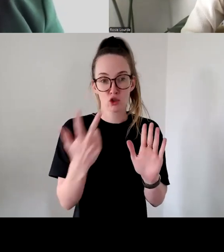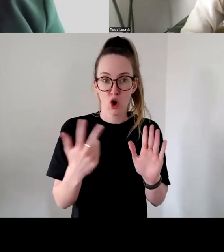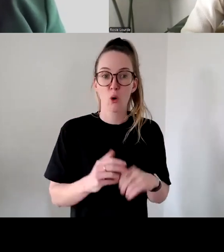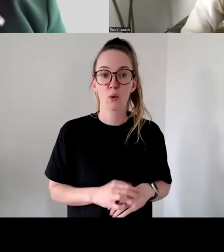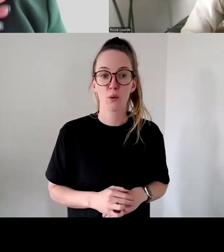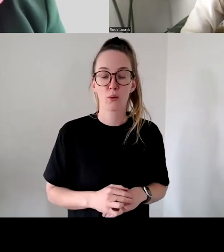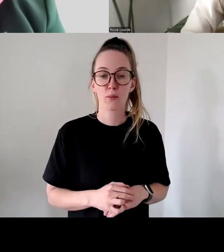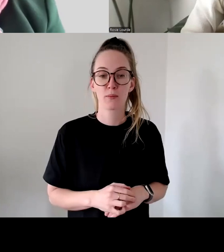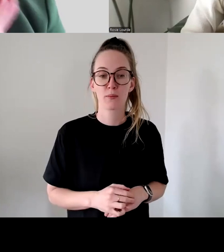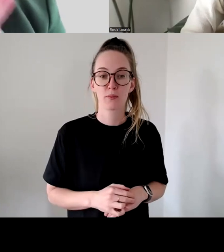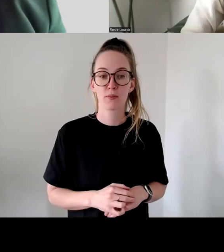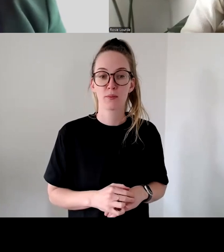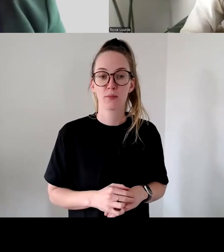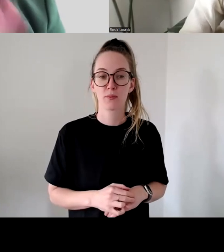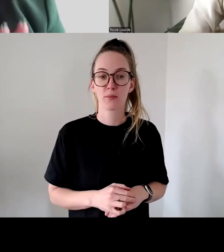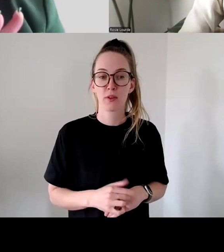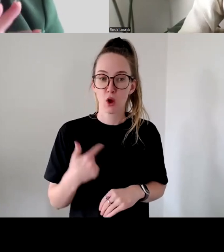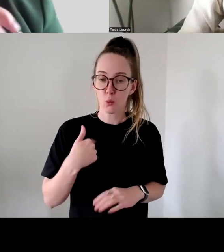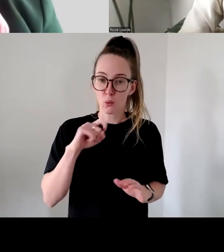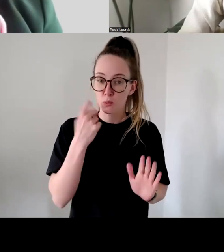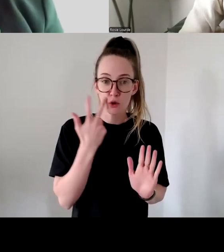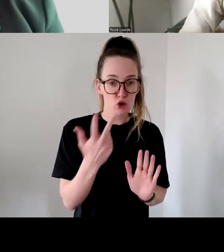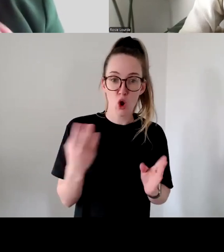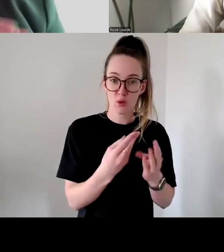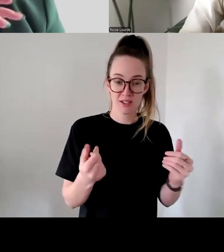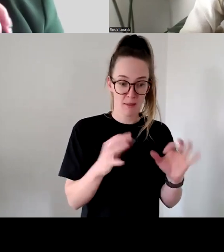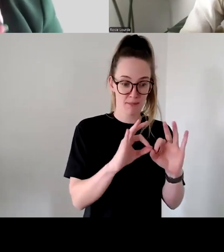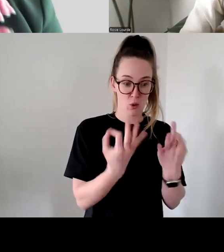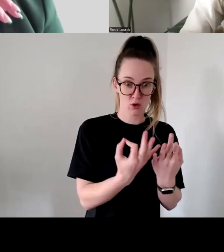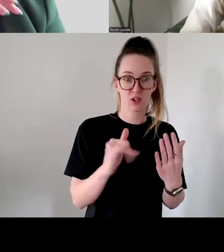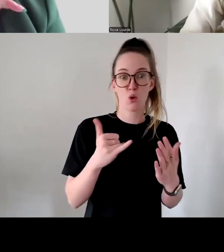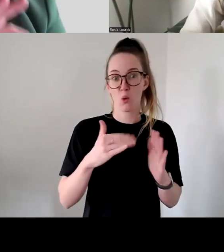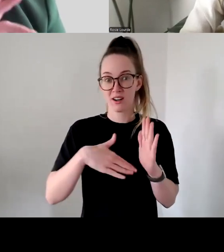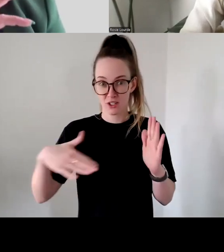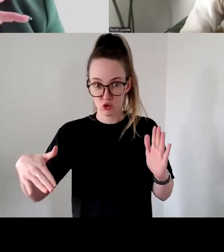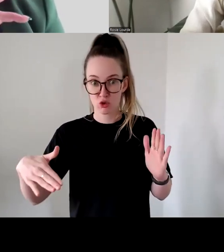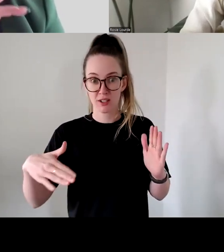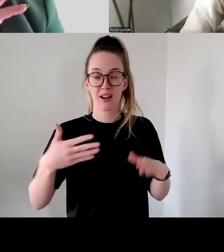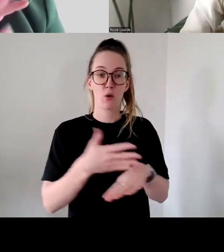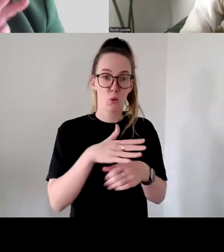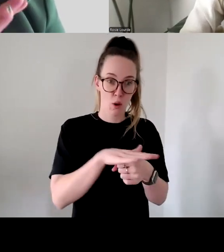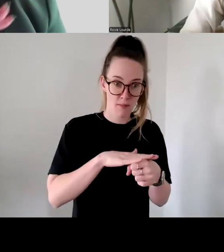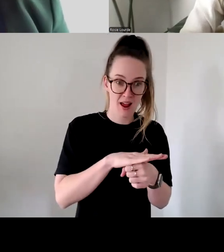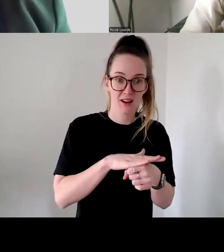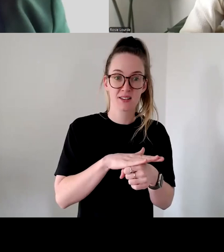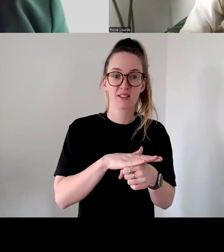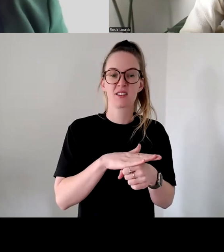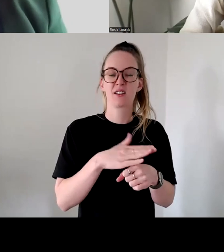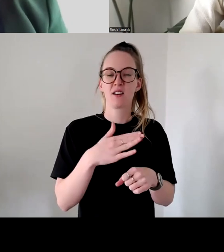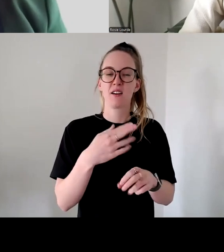particular industry situation, or workplace, for a particular aspect of what they are doing.